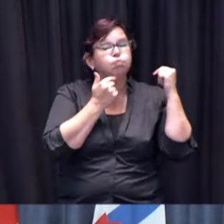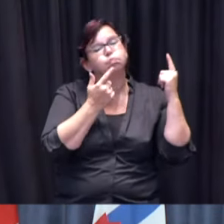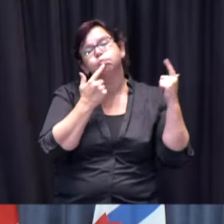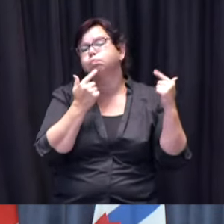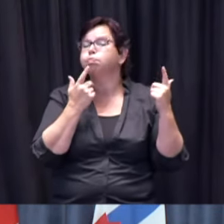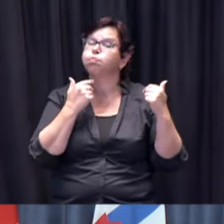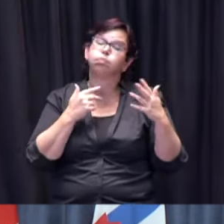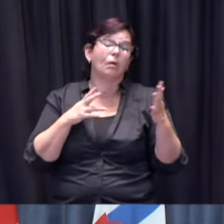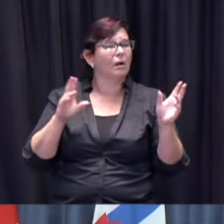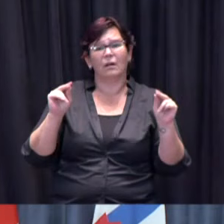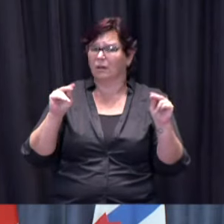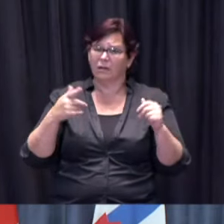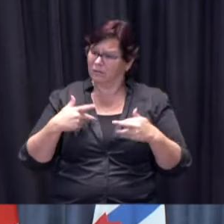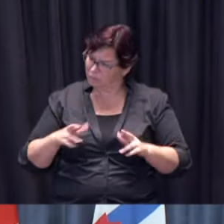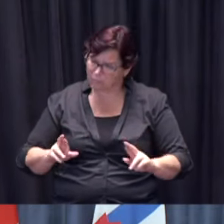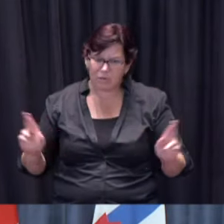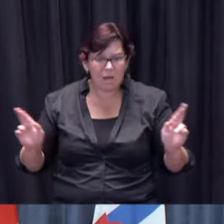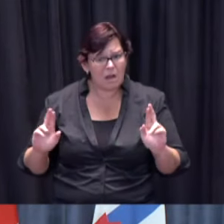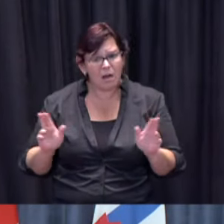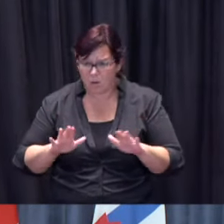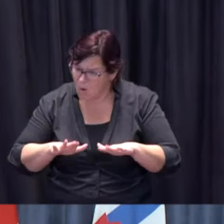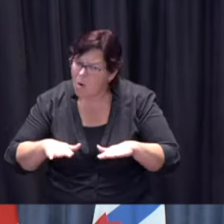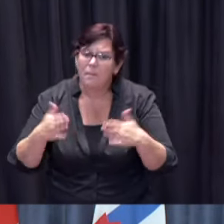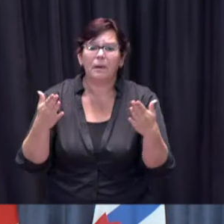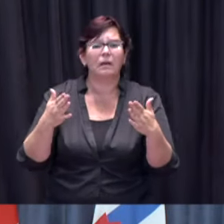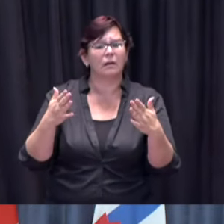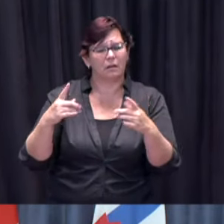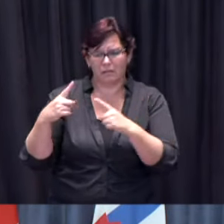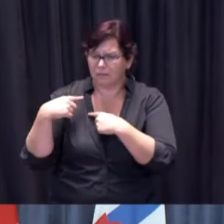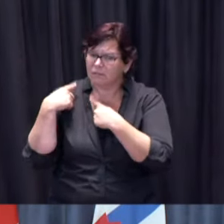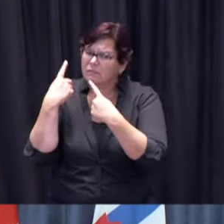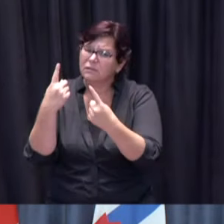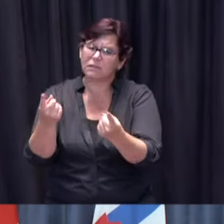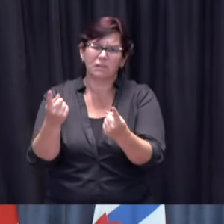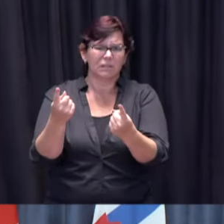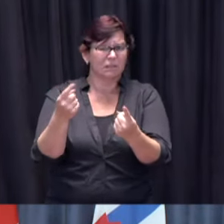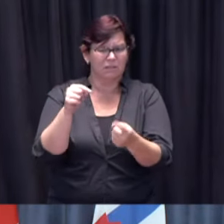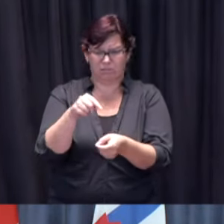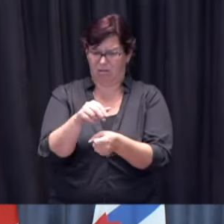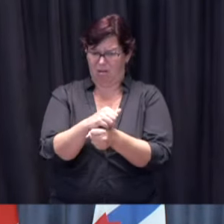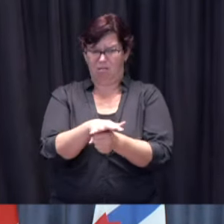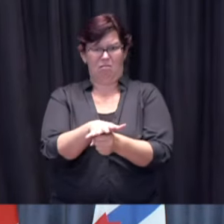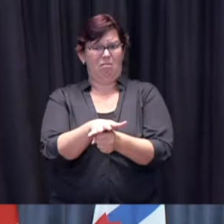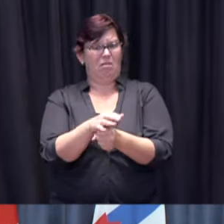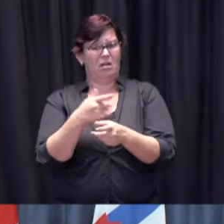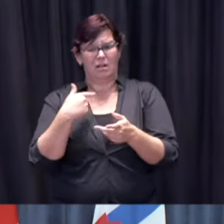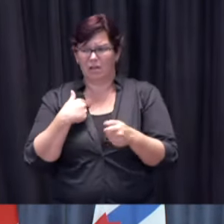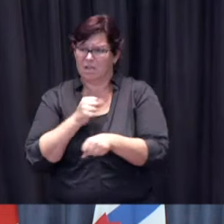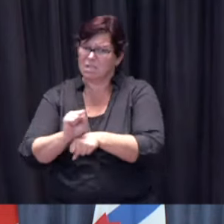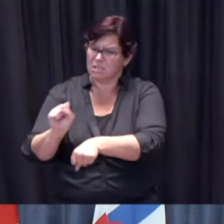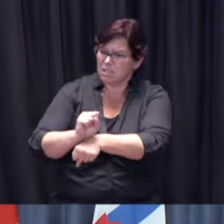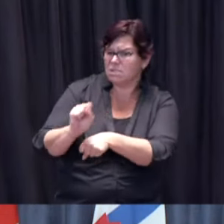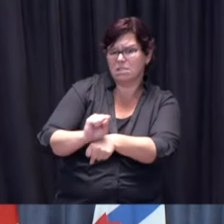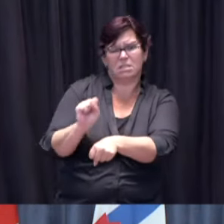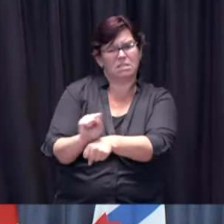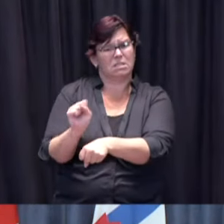All through this pandemic process there has been work being done obviously Board of Health the Mayor has been doing a lot of work